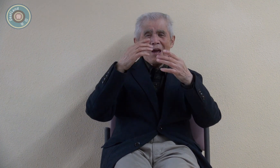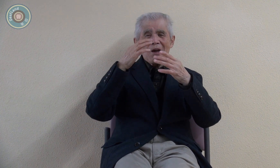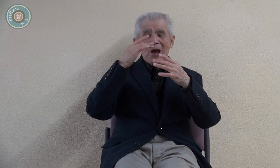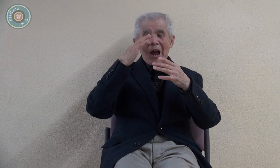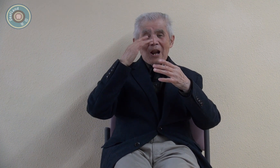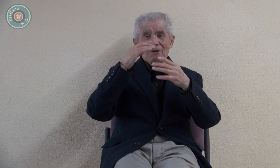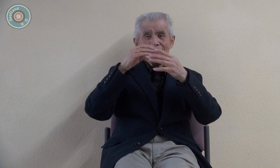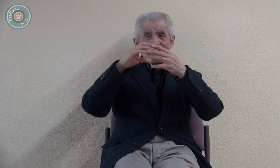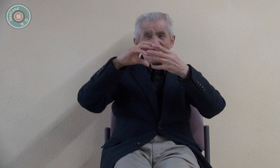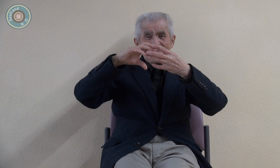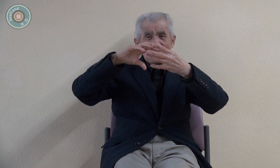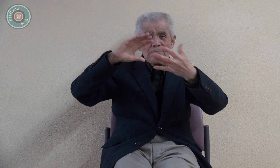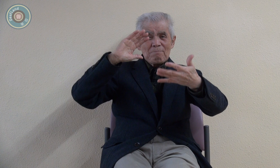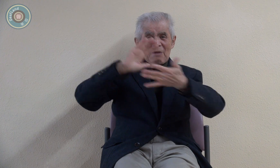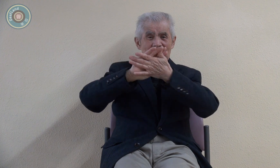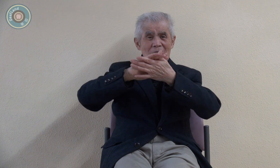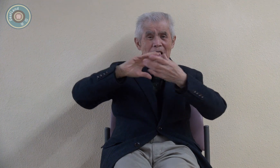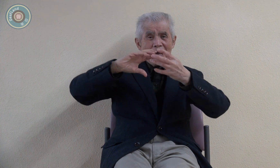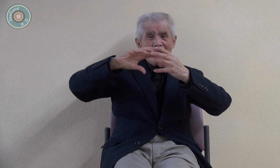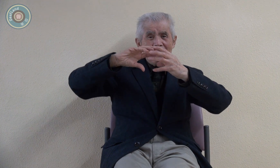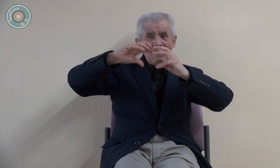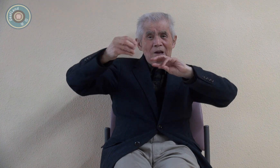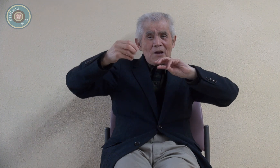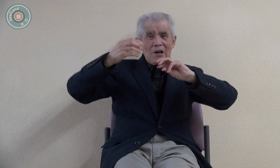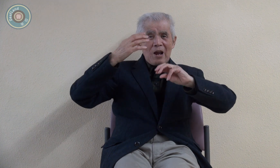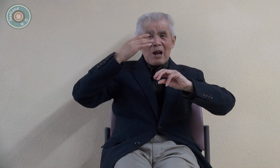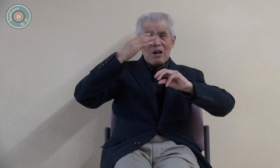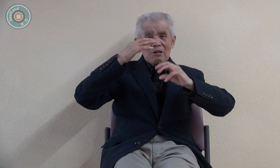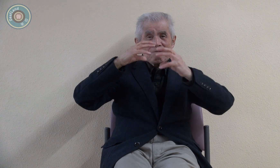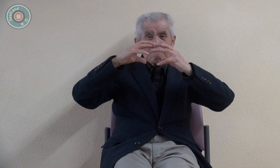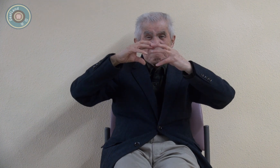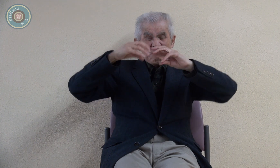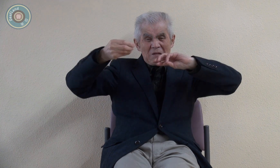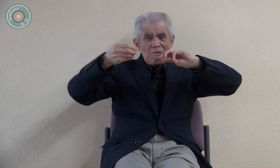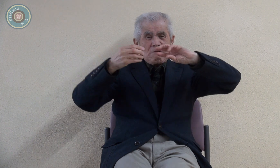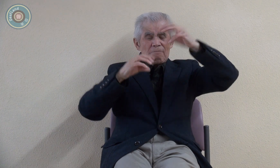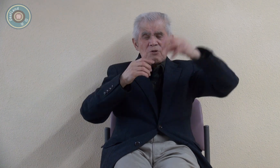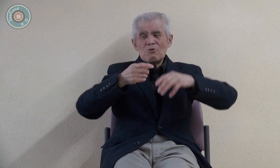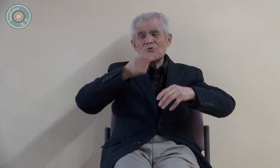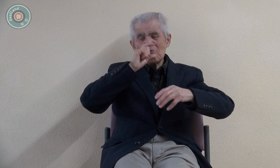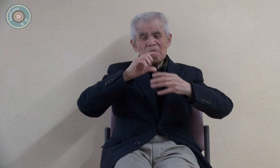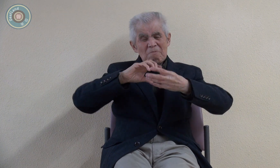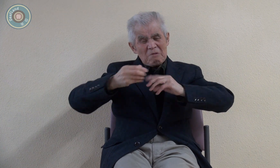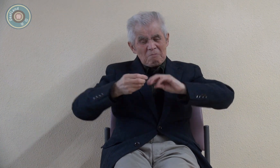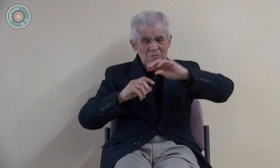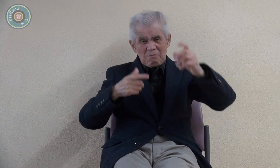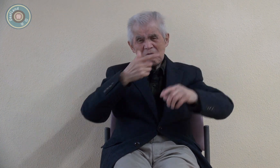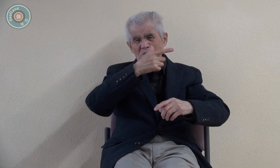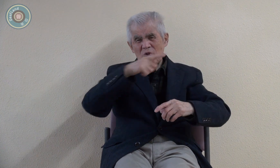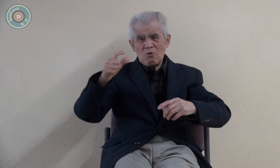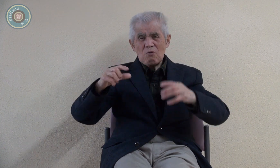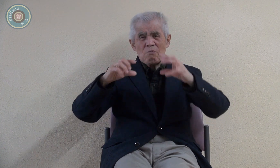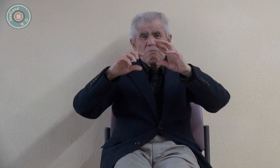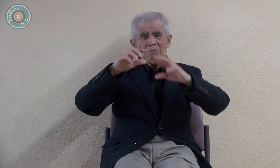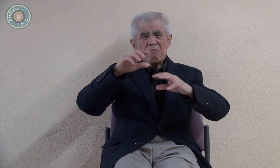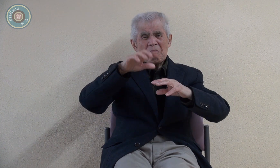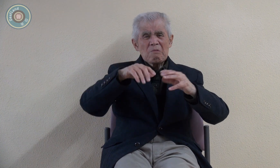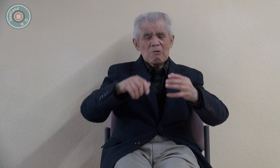I found the glass container twisted and deformed by the heat rays The tableware was in terrible shape